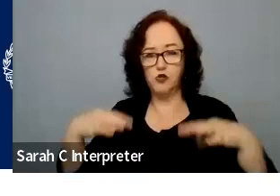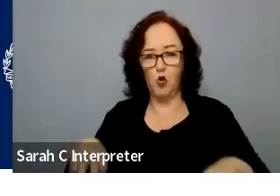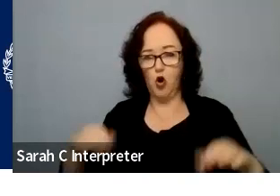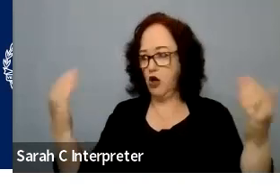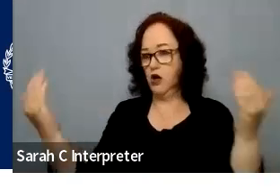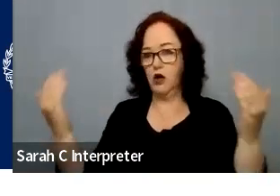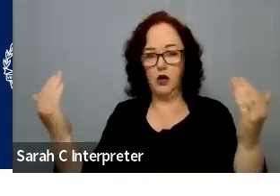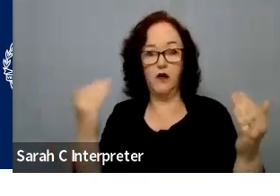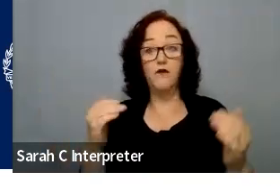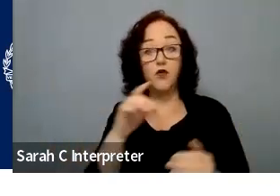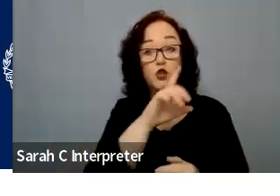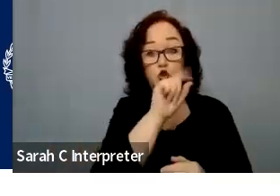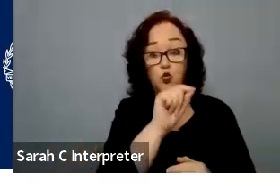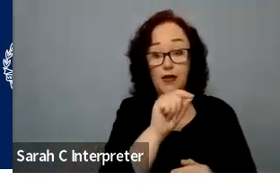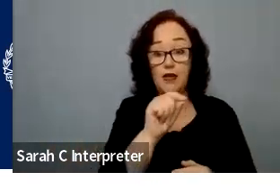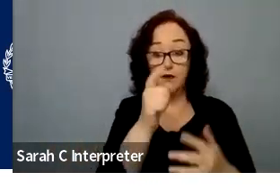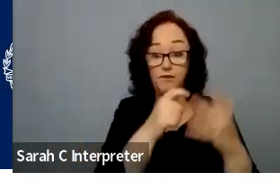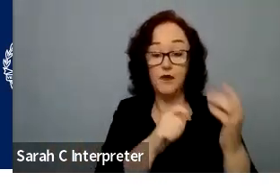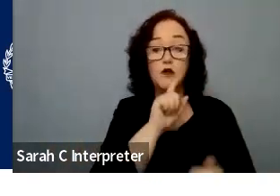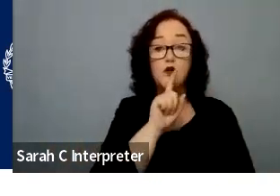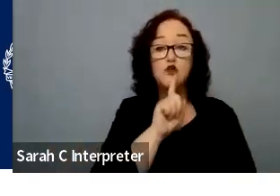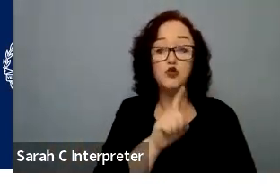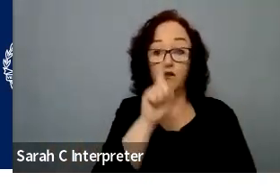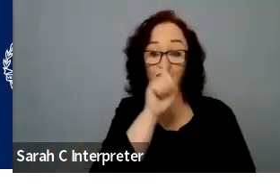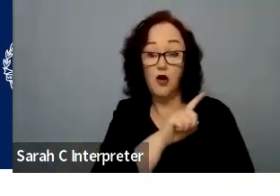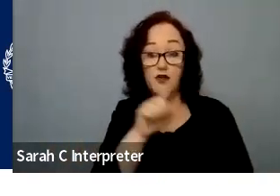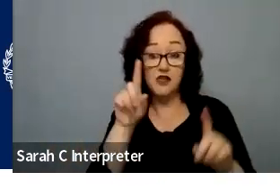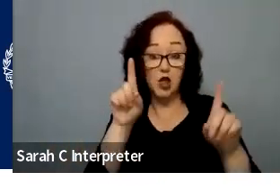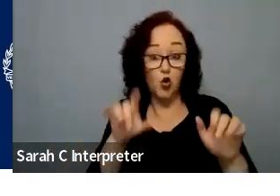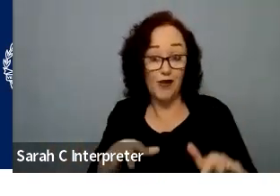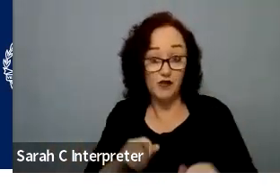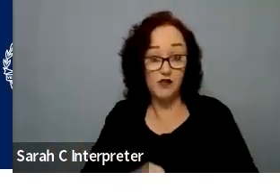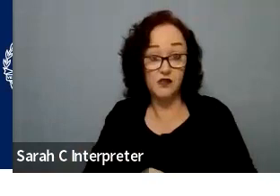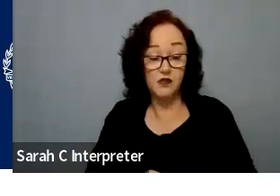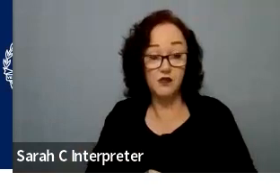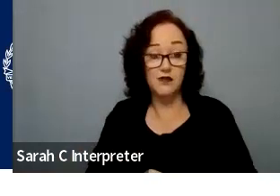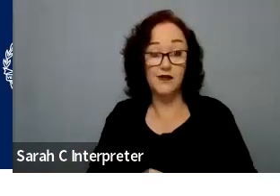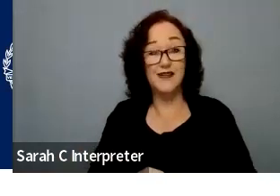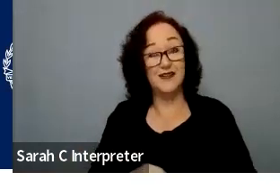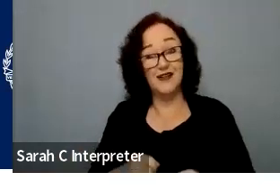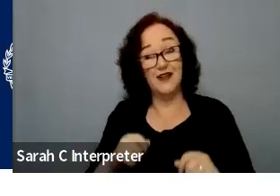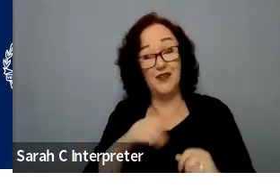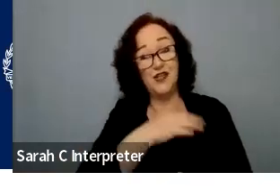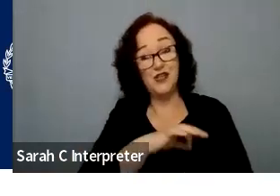true false quizzes, as you can see these were not outstanding scores, on the pre-test the students